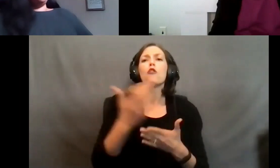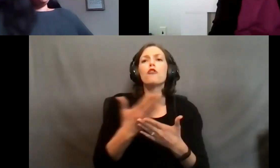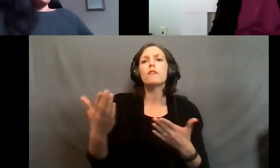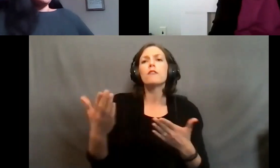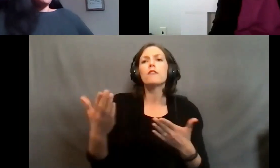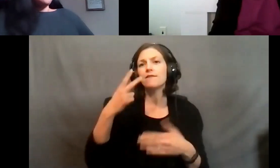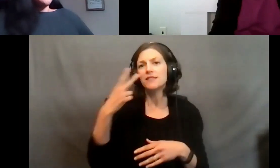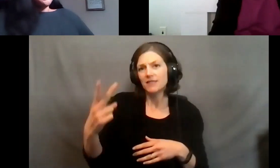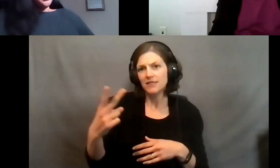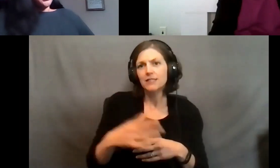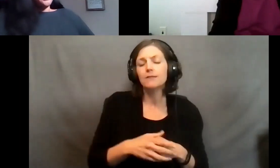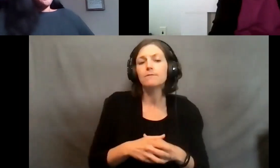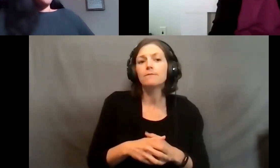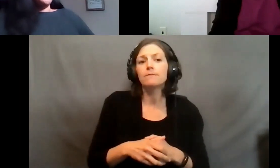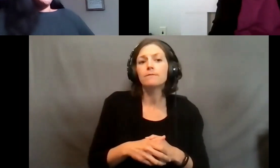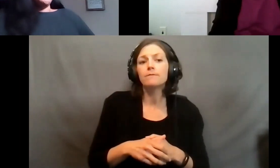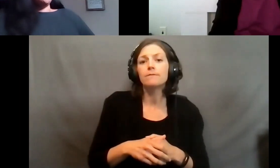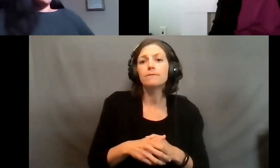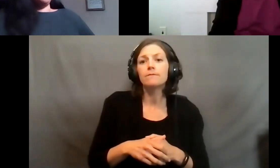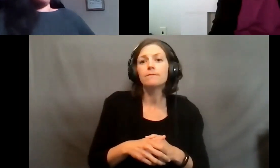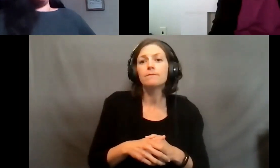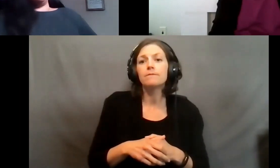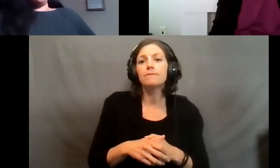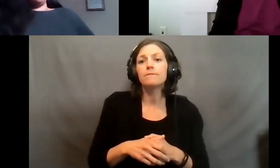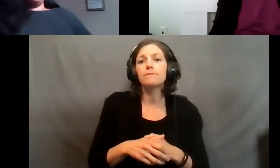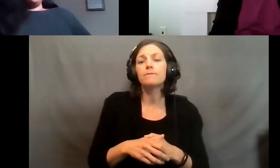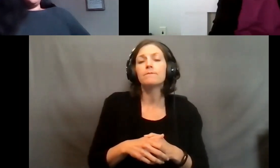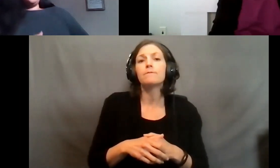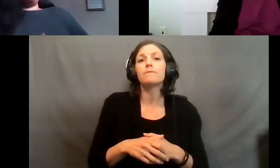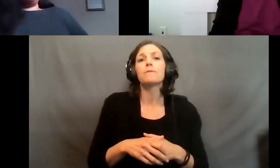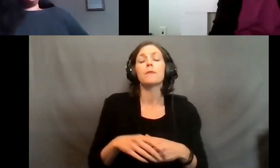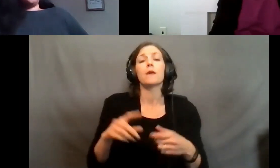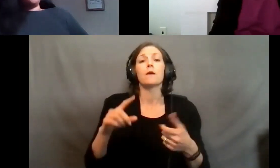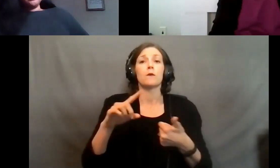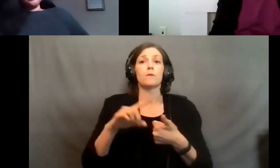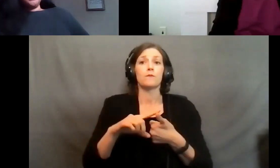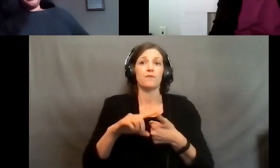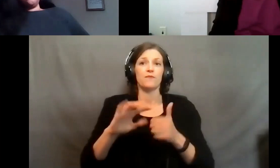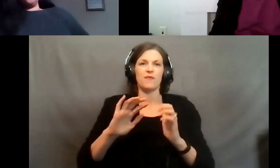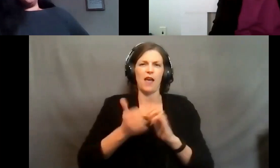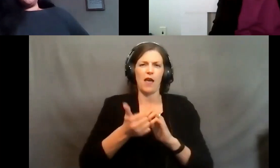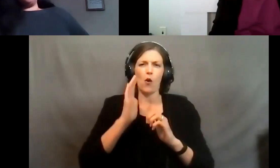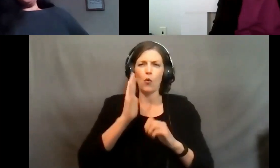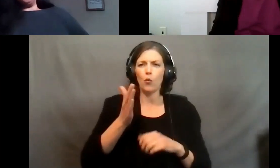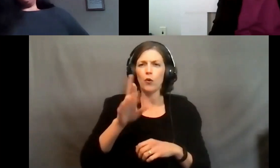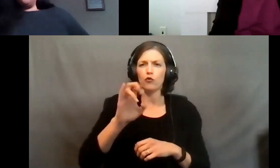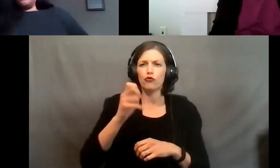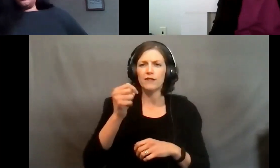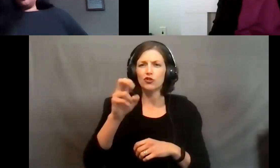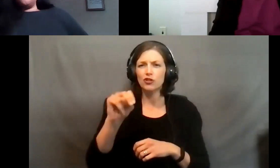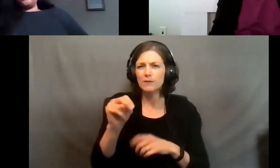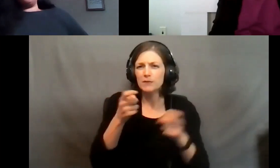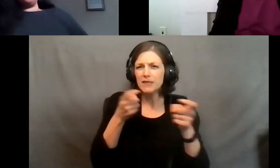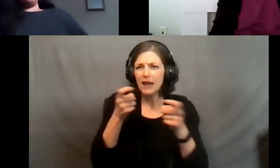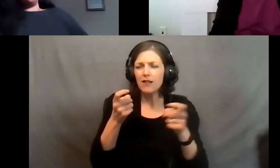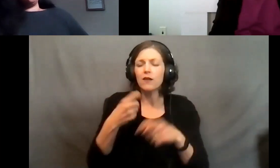13:13:12 , relating to the platform, how will receptions be handled? We did briefly touch on 13:13:15 that but we want